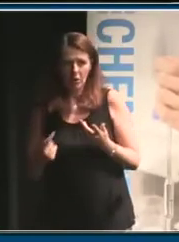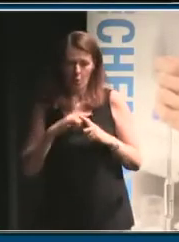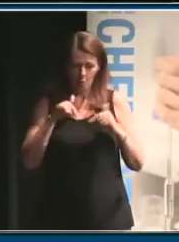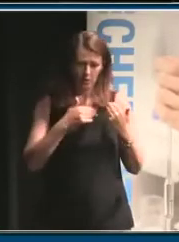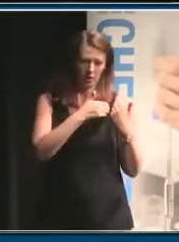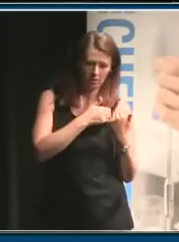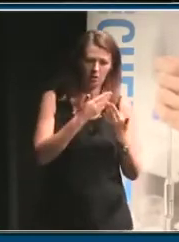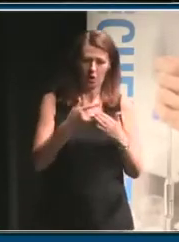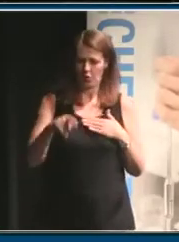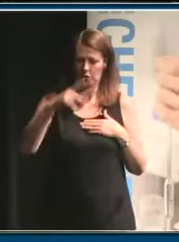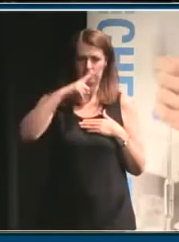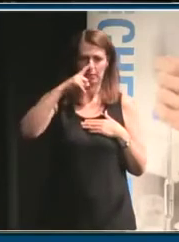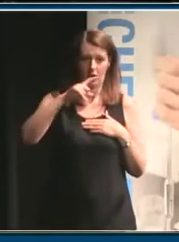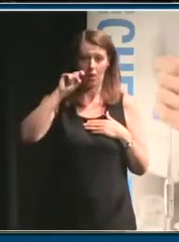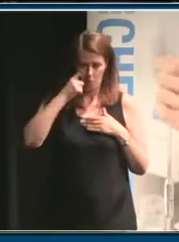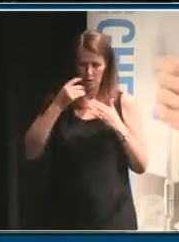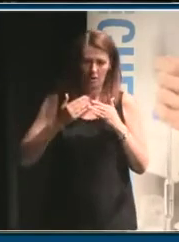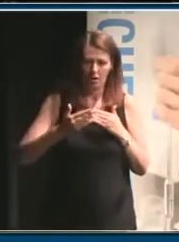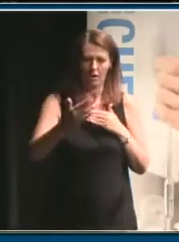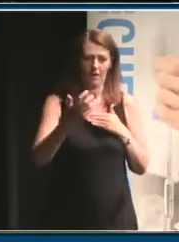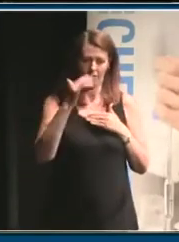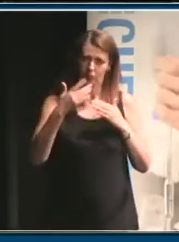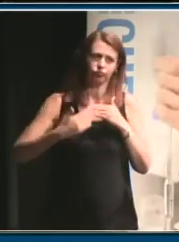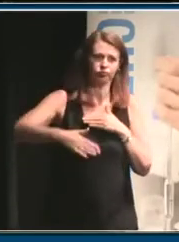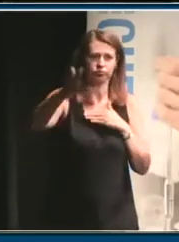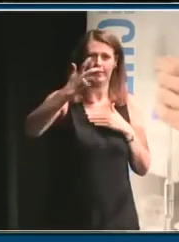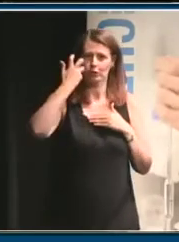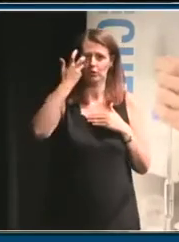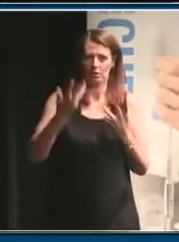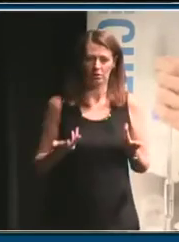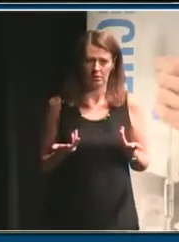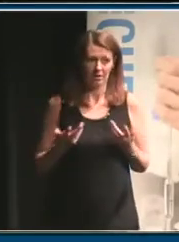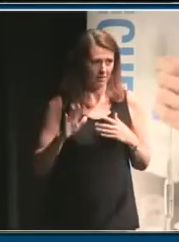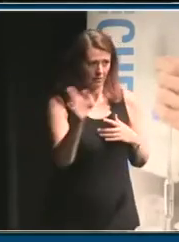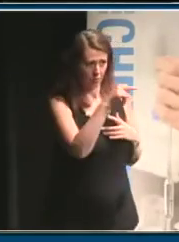those people and will for the foreseeable future. Everyone in this room and well they're alive this